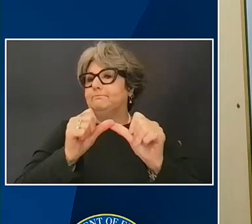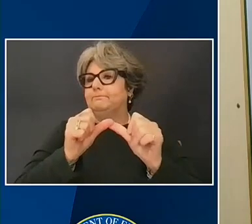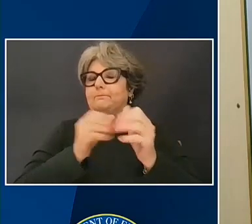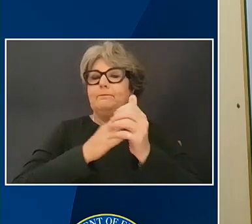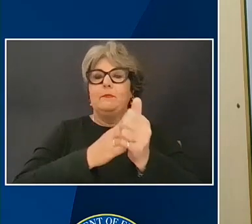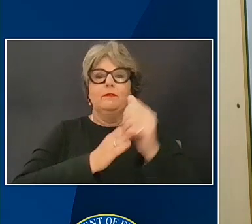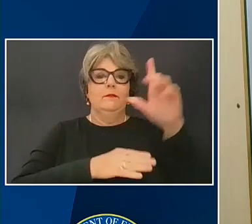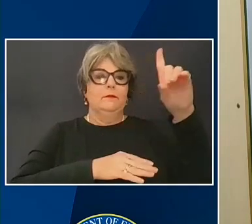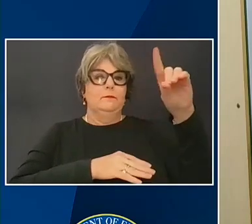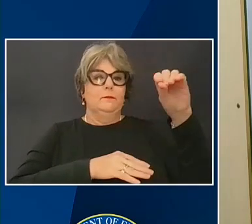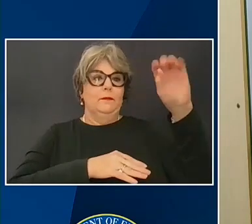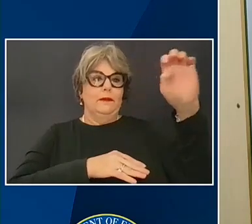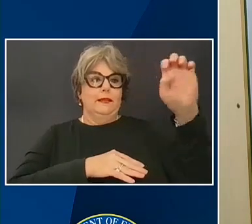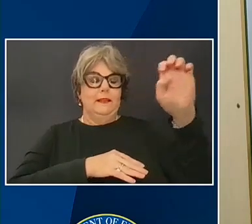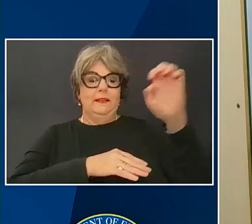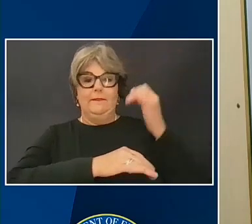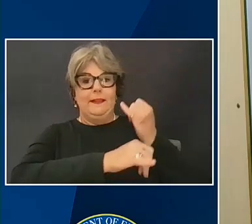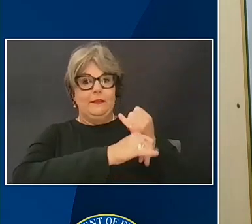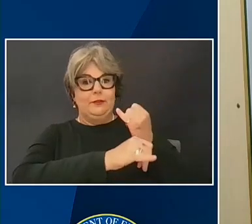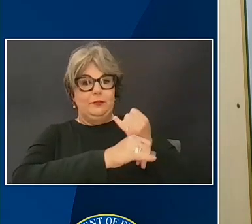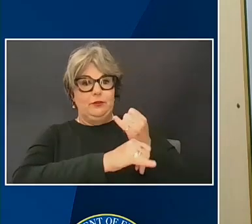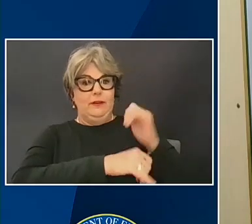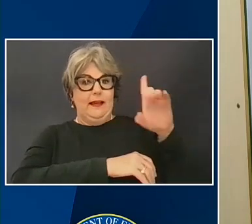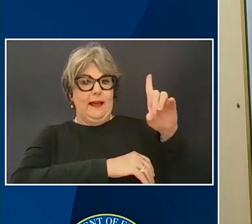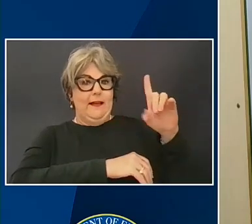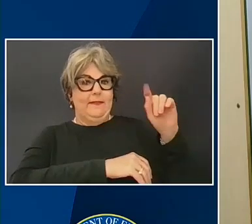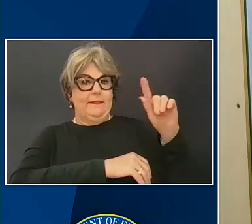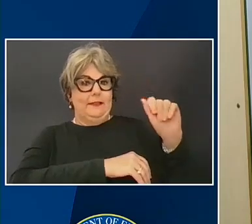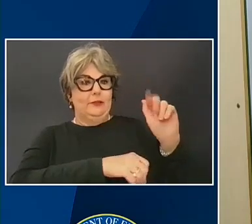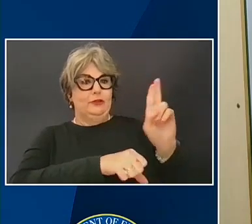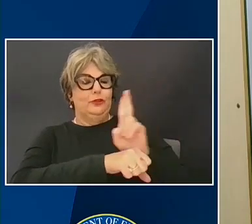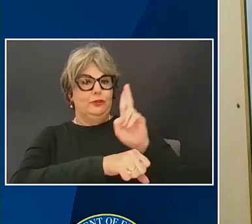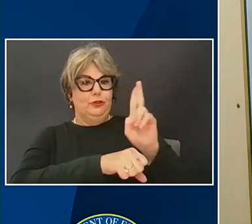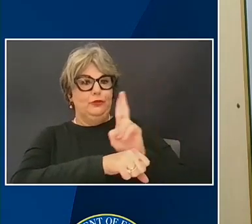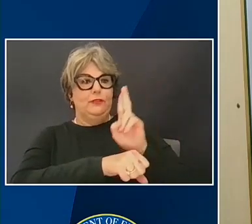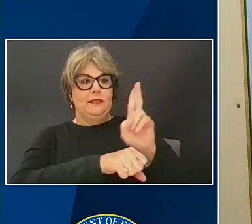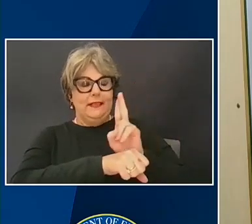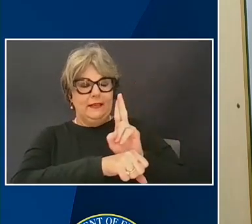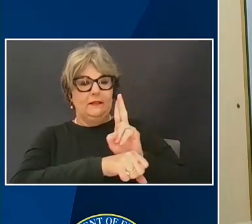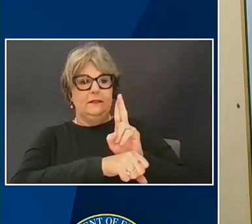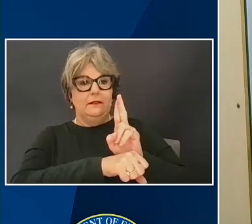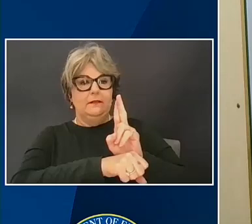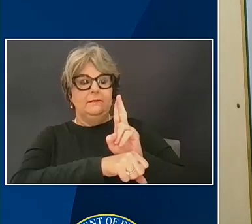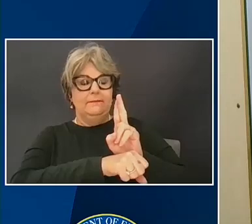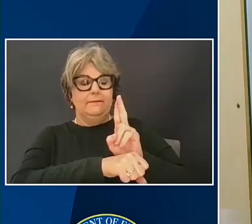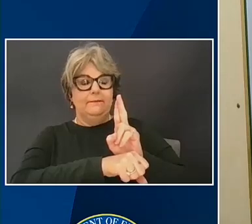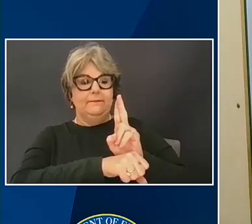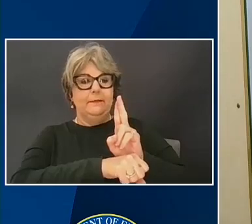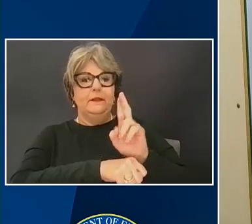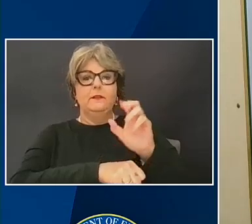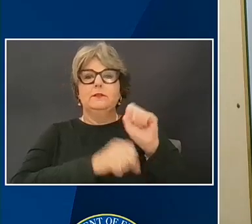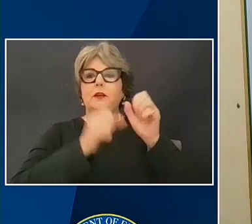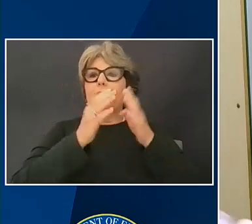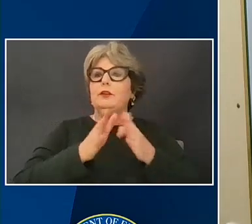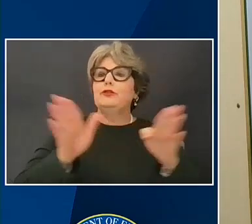that if the institution has this data, they should be using it for R2T4 purposes anyway. So in general, I totally agree